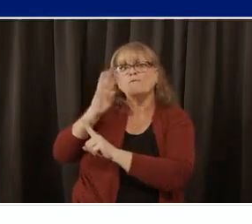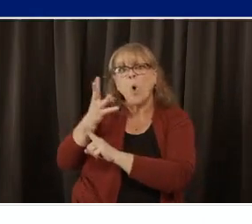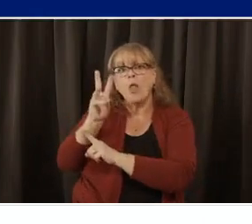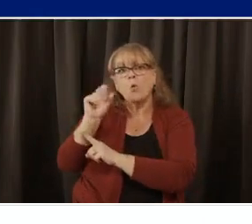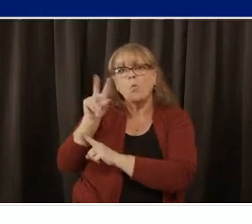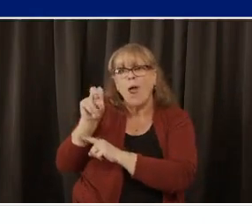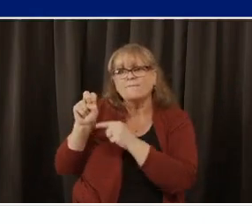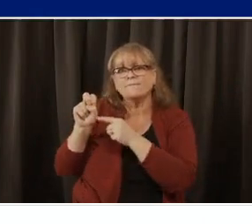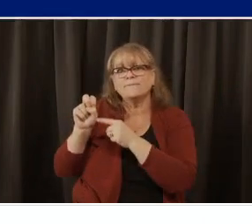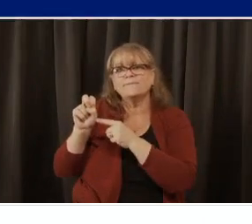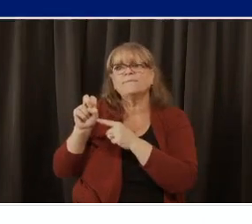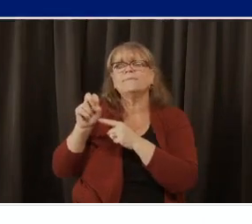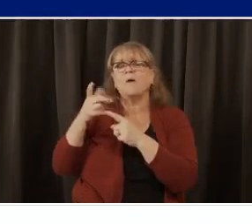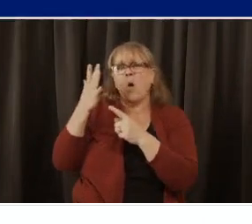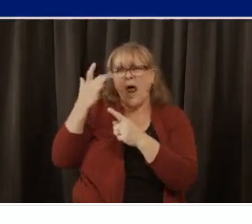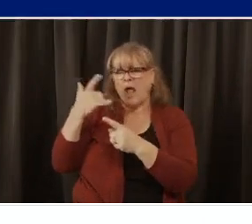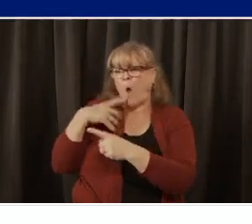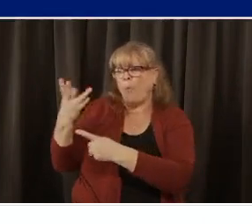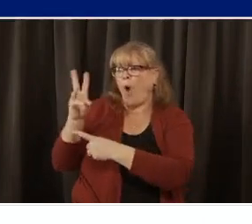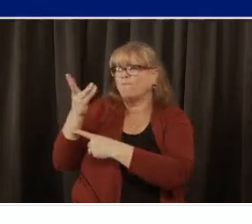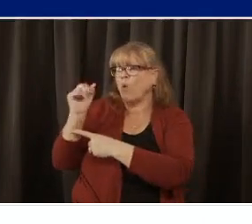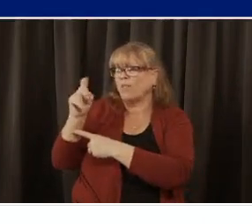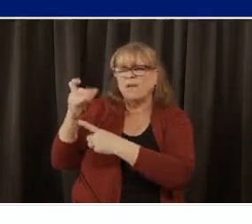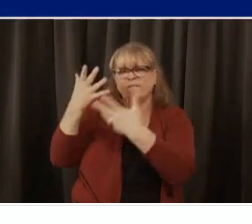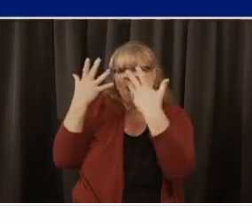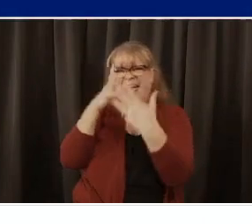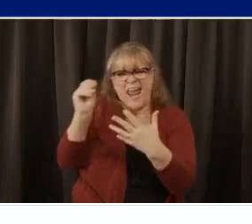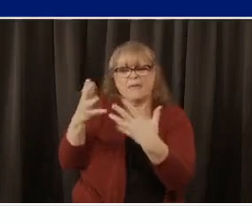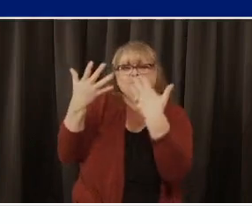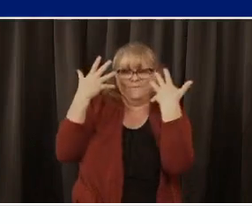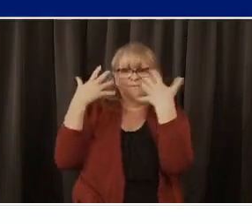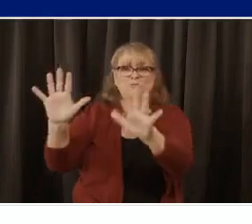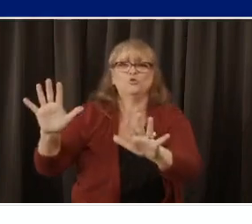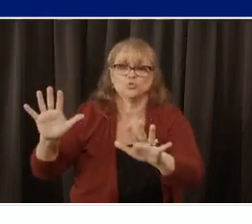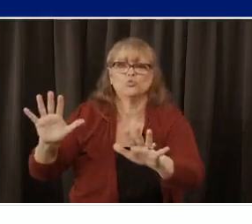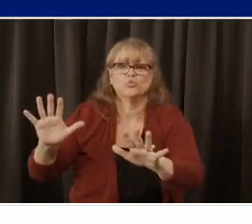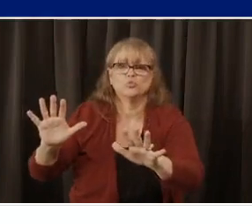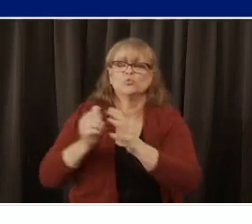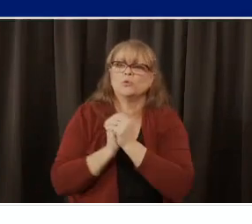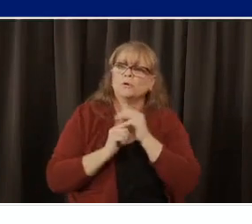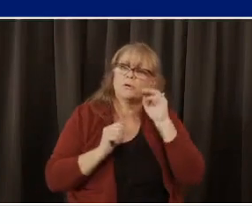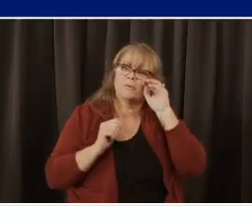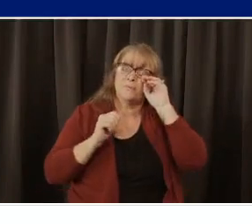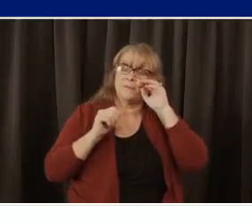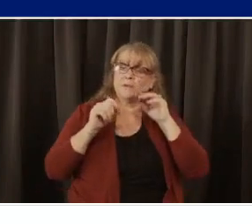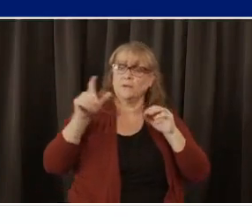It's also affecting younger Coloradans, because many of the folks over 60 and especially over 70